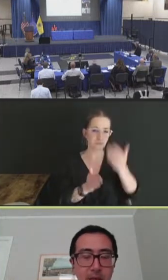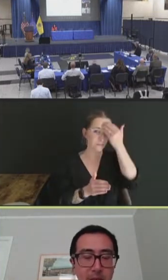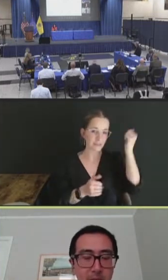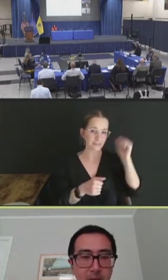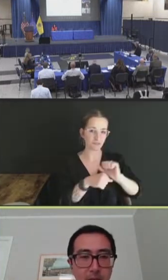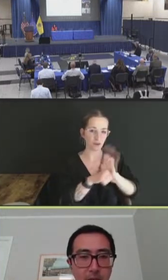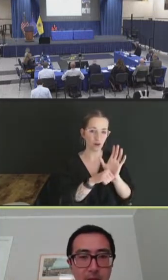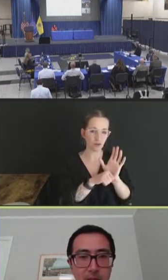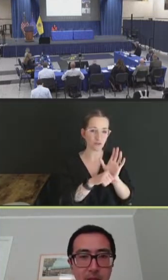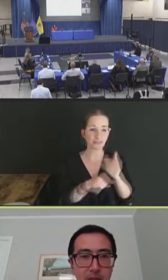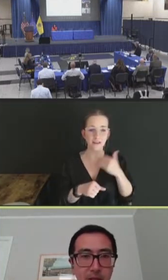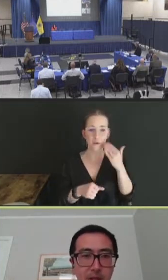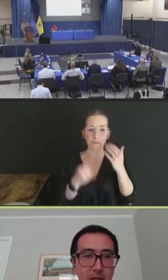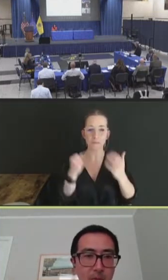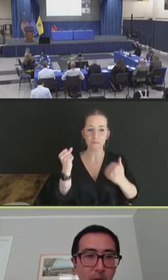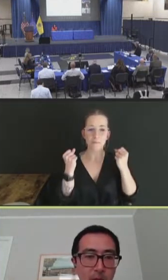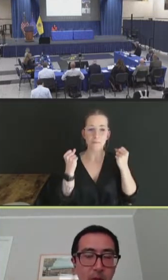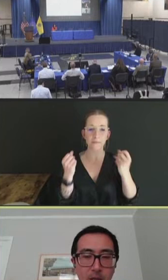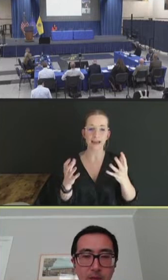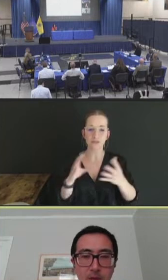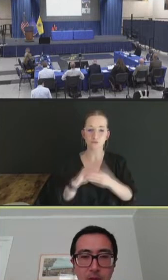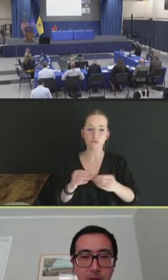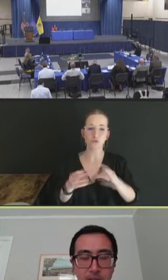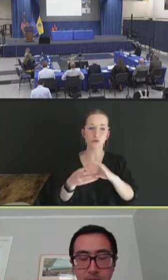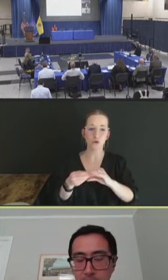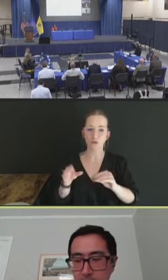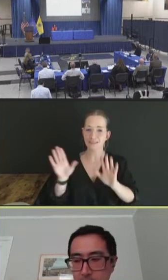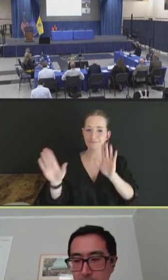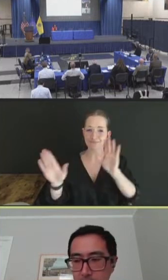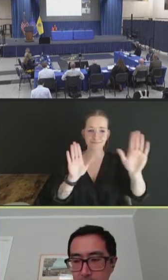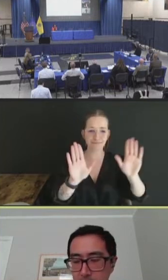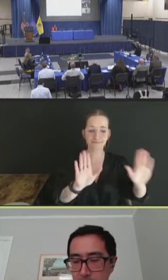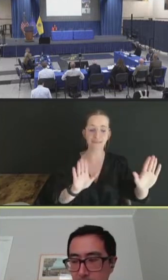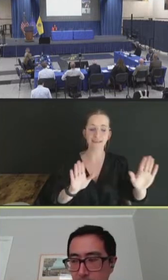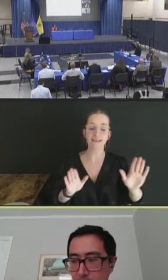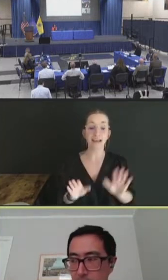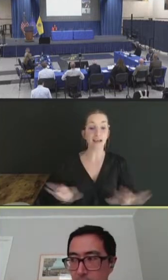can be told and have been told. I think an important part of the story is that